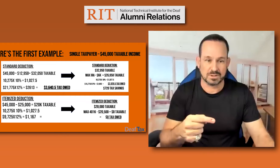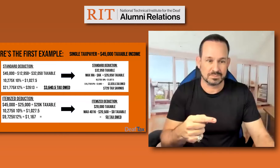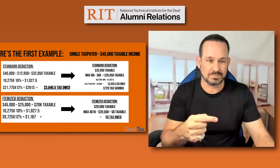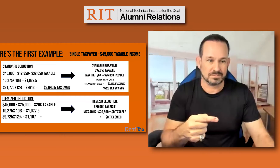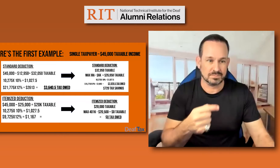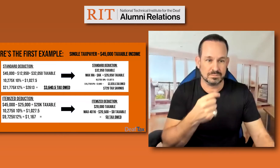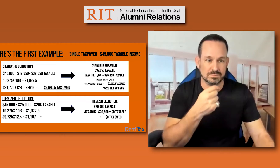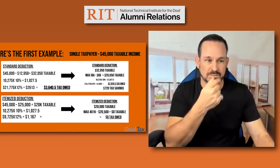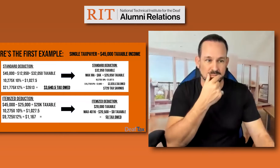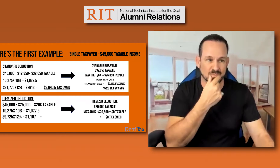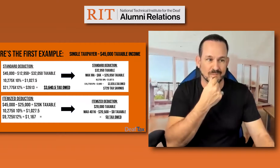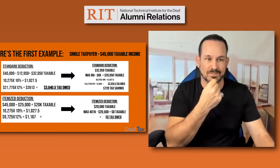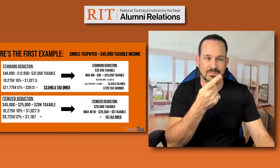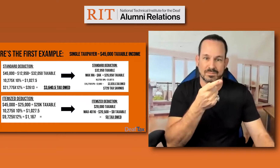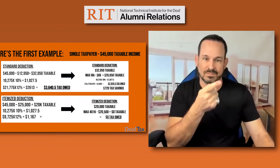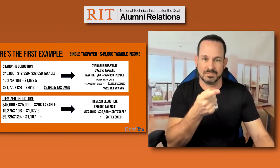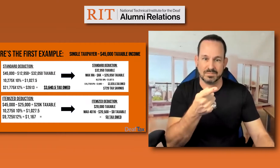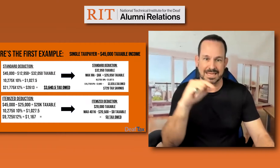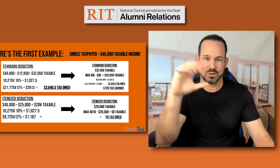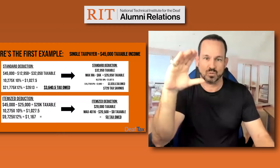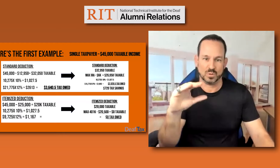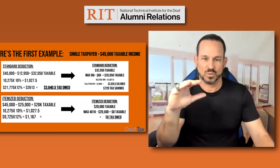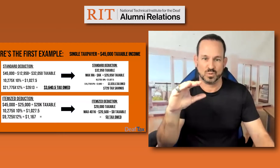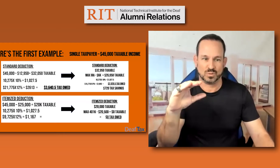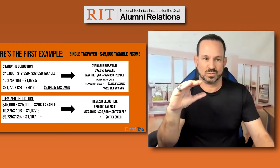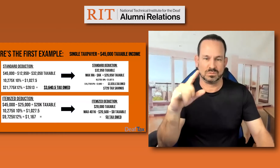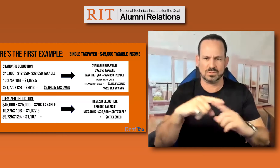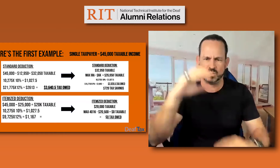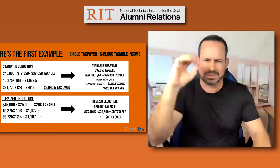We'll start off here for our first example.